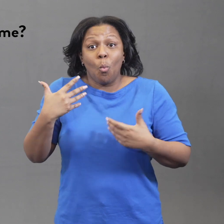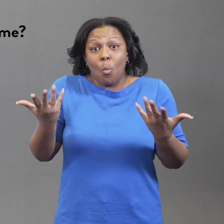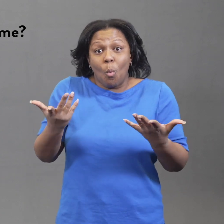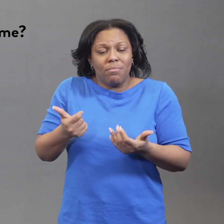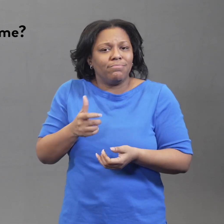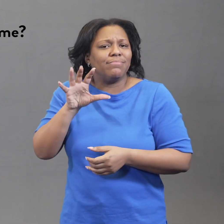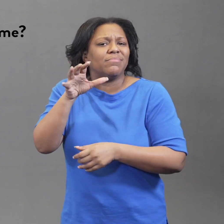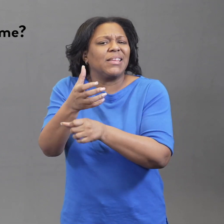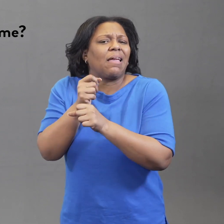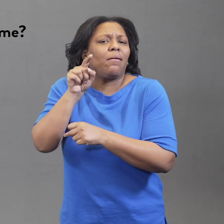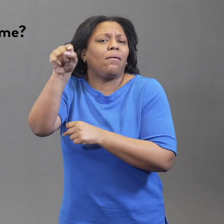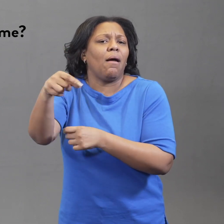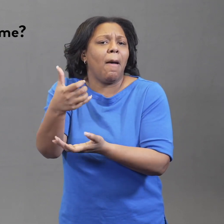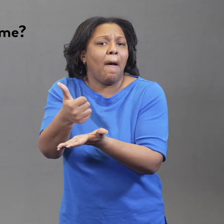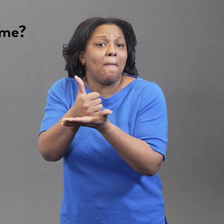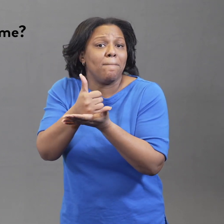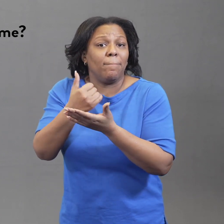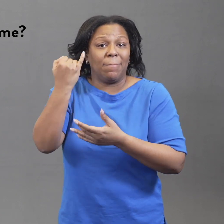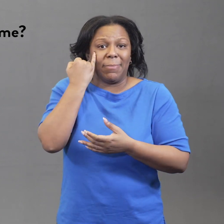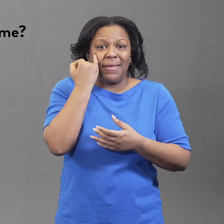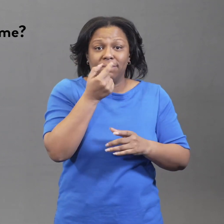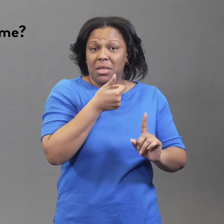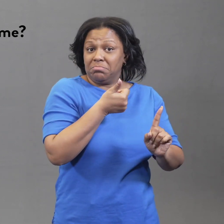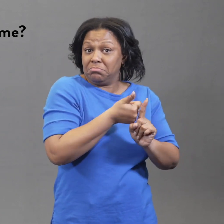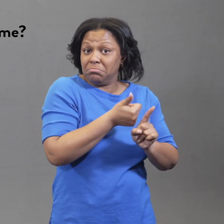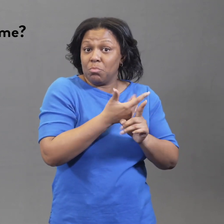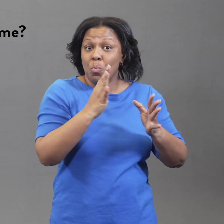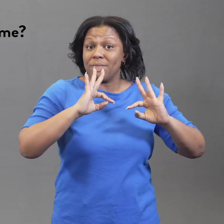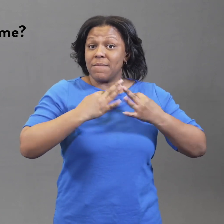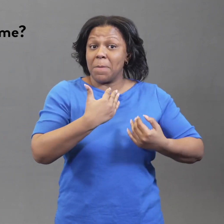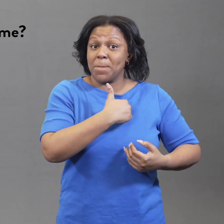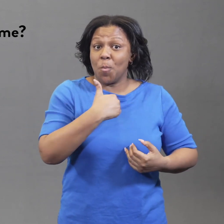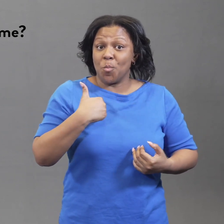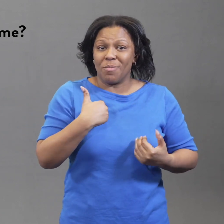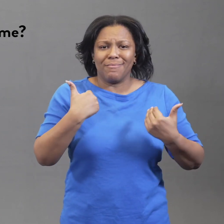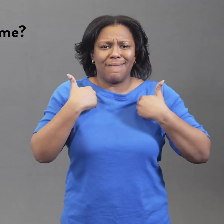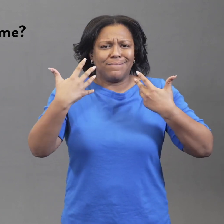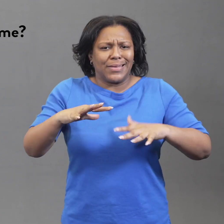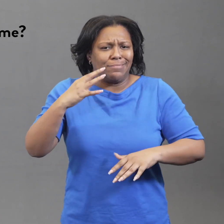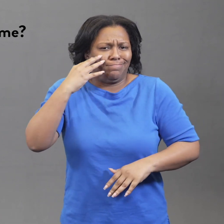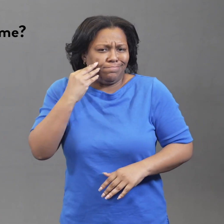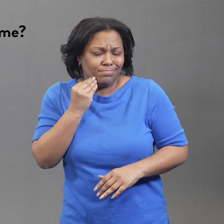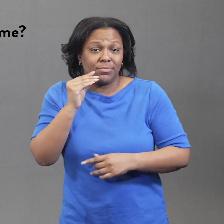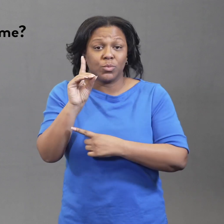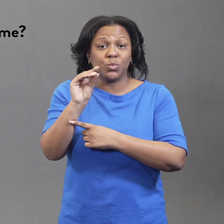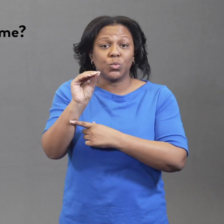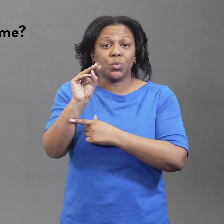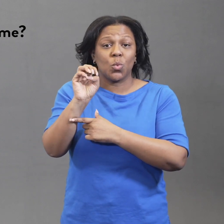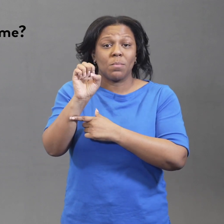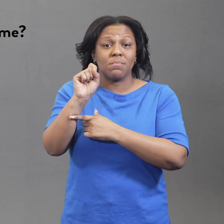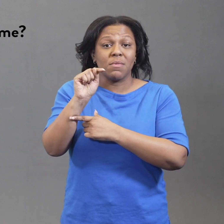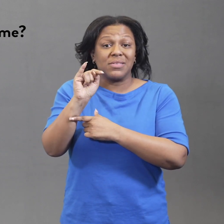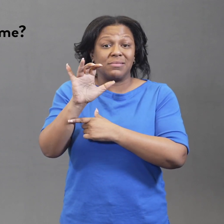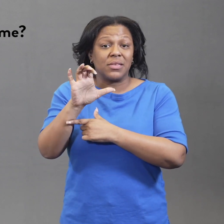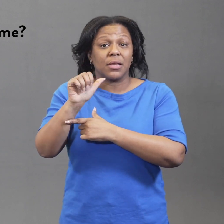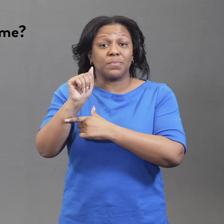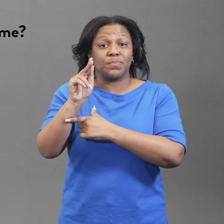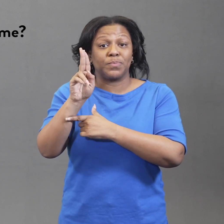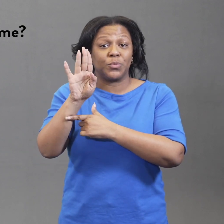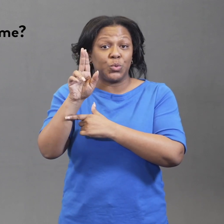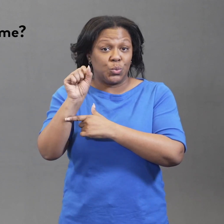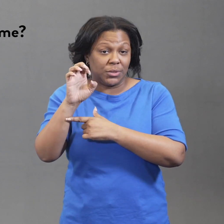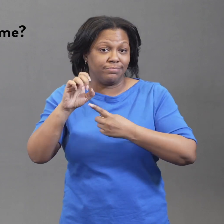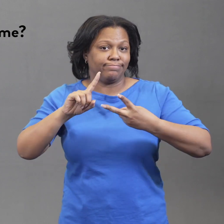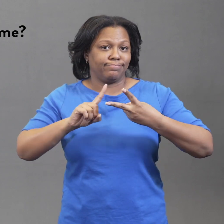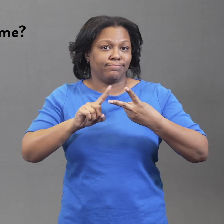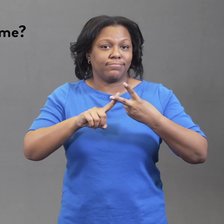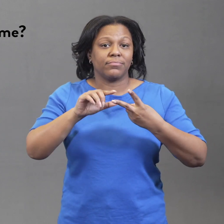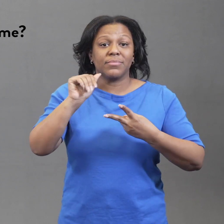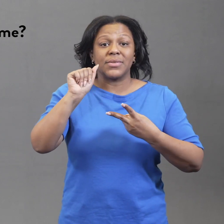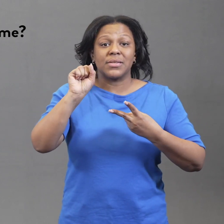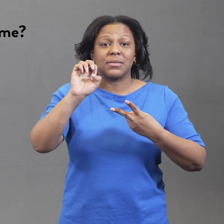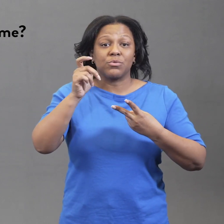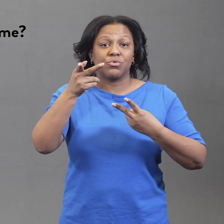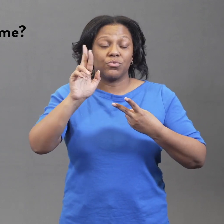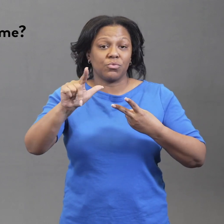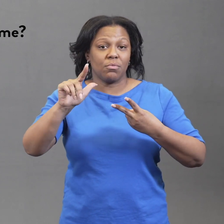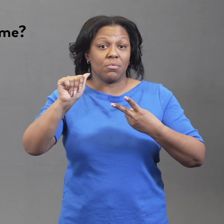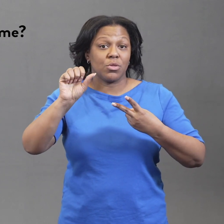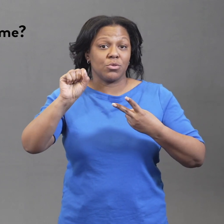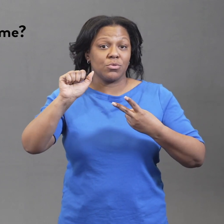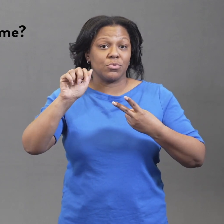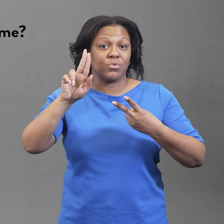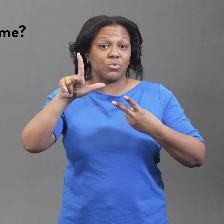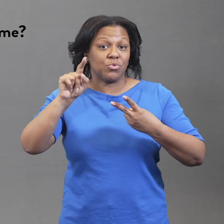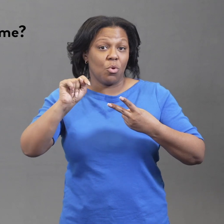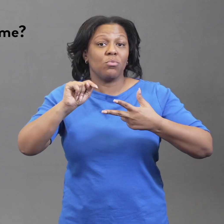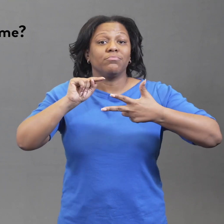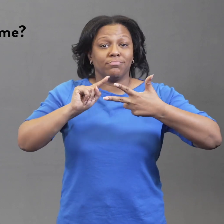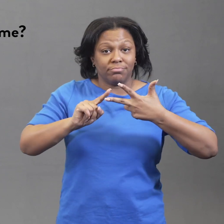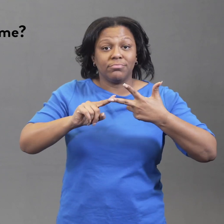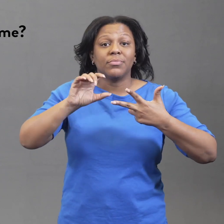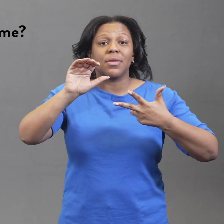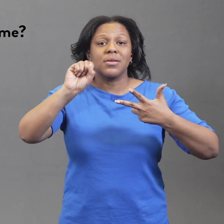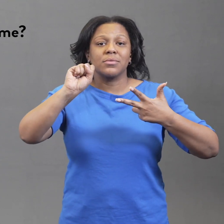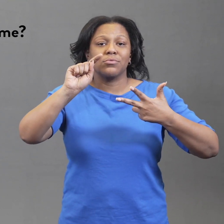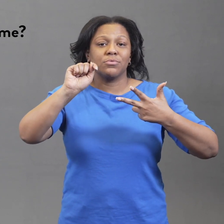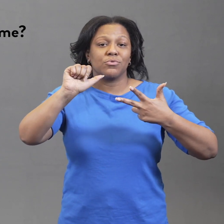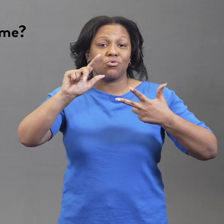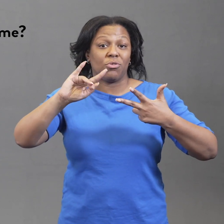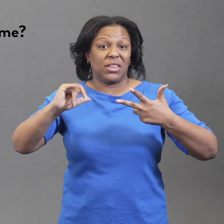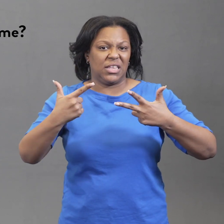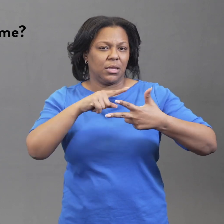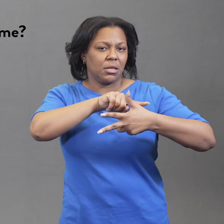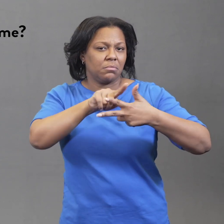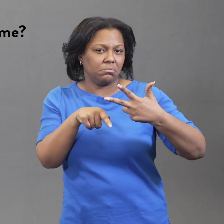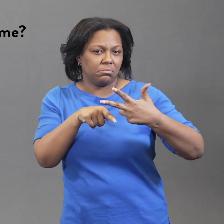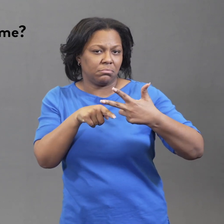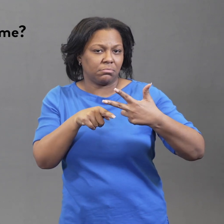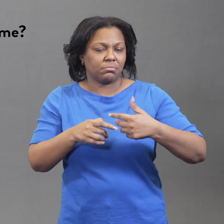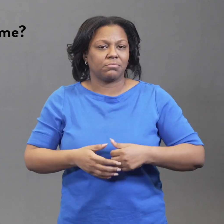or to get help if they or a family member has experienced domestic abuse, sexual assault or stalking.